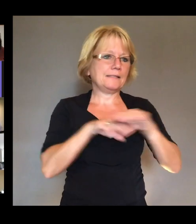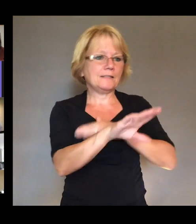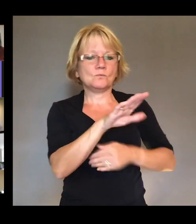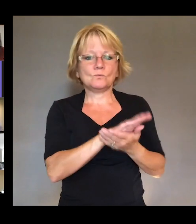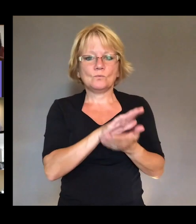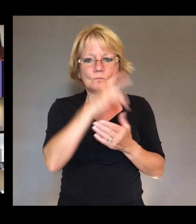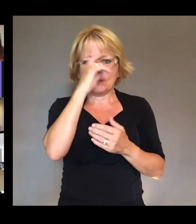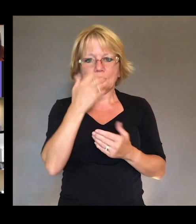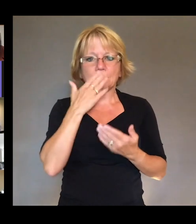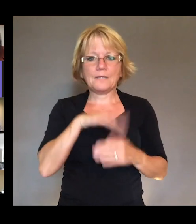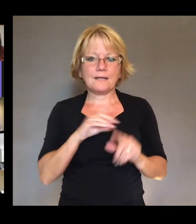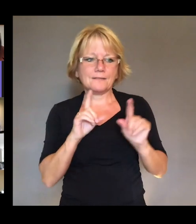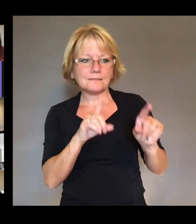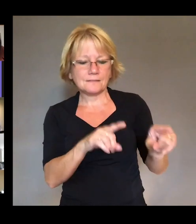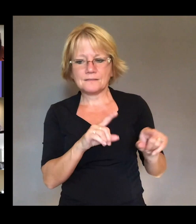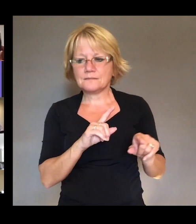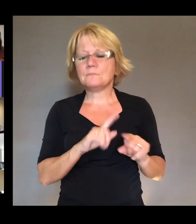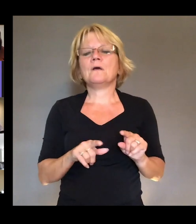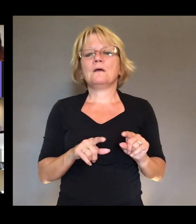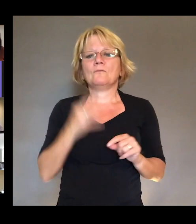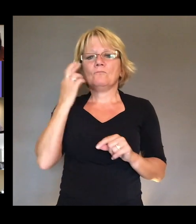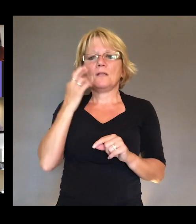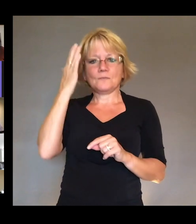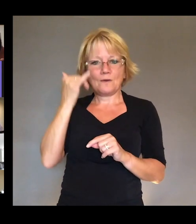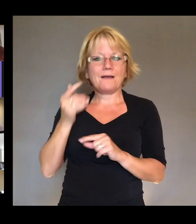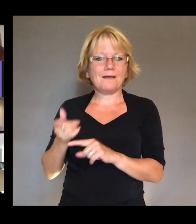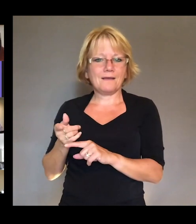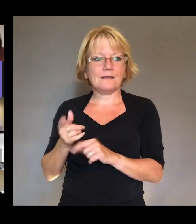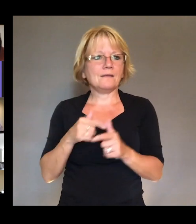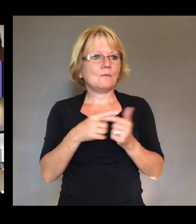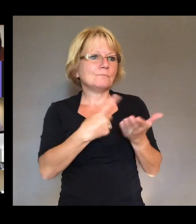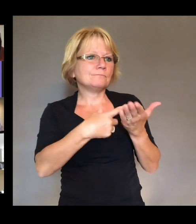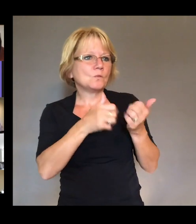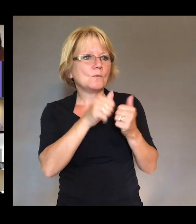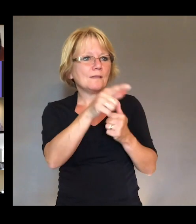but when we spoke to the director of guidance at the time, they were able to help this young lady out.